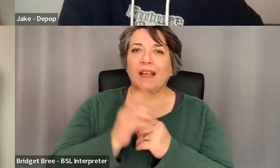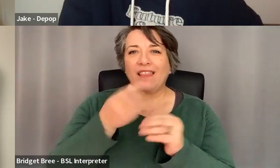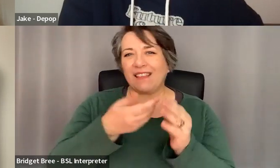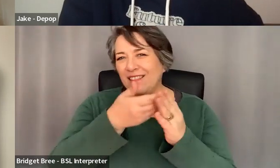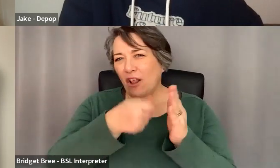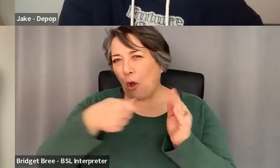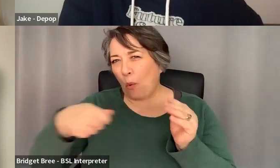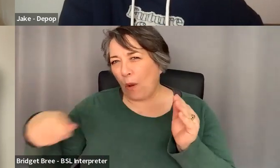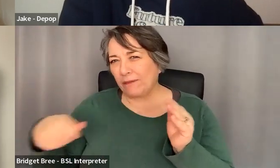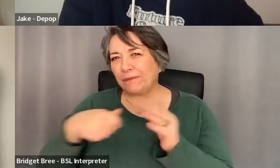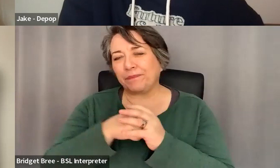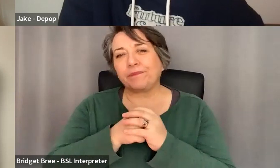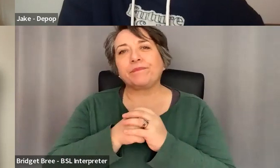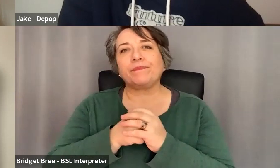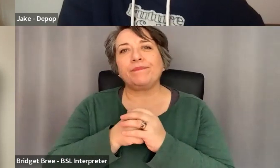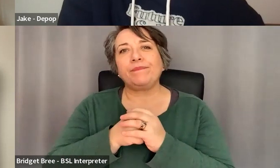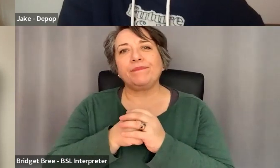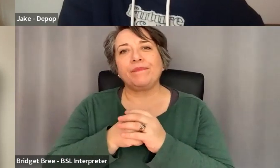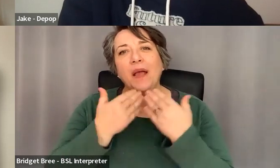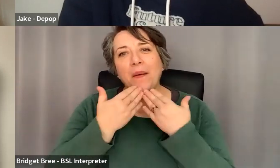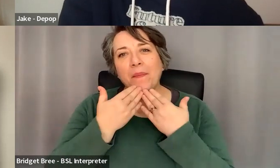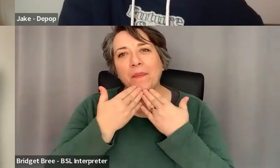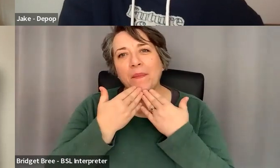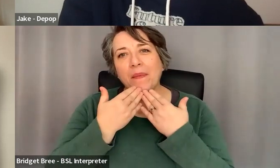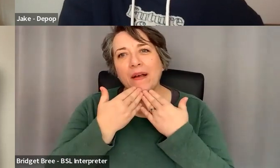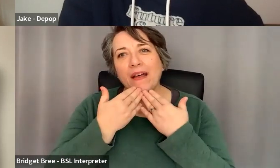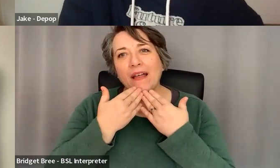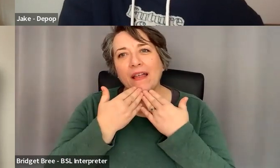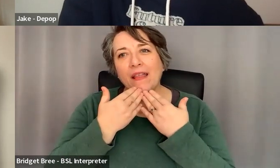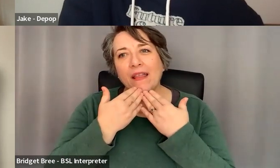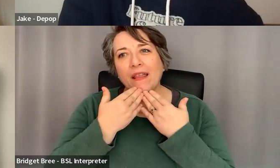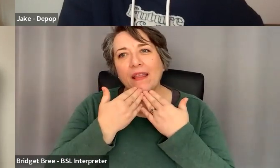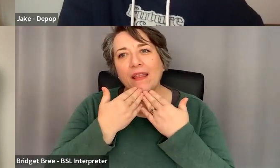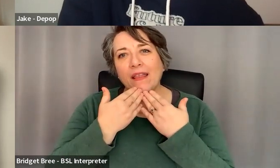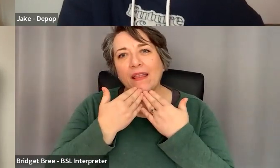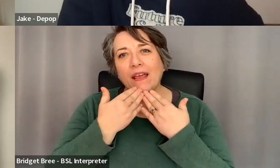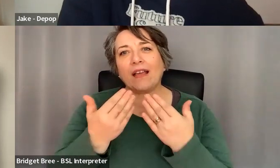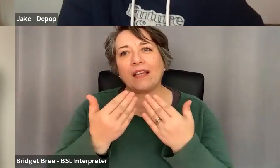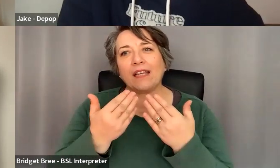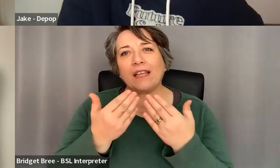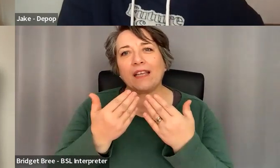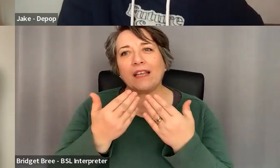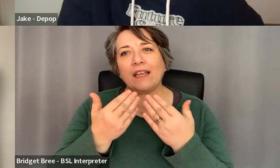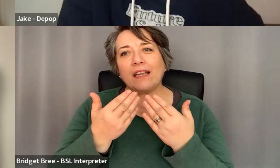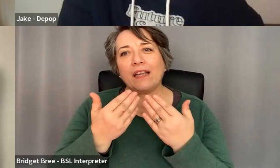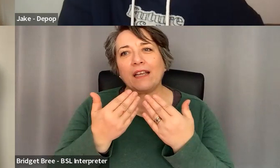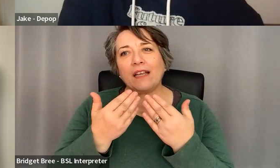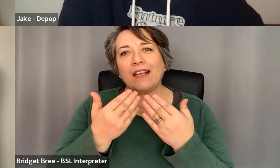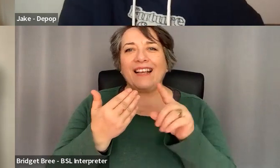Thank you for the amazing talk. But thank you for this amazing talk. Could it just say to anything, even by team? No, you're not all going to leave and work at Deeppot. I have to say to the Evenbreak, no, you are not going to leave and work at Depop.